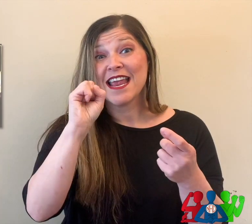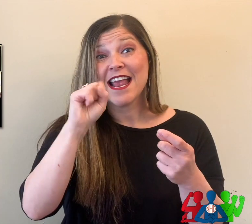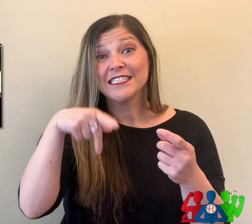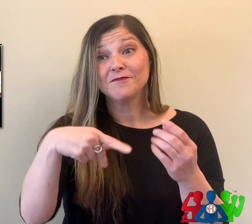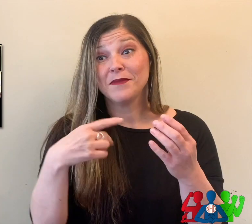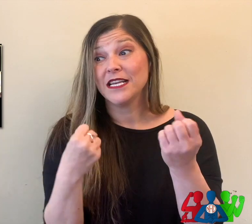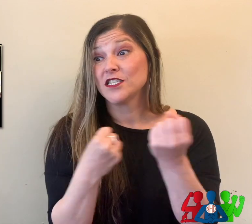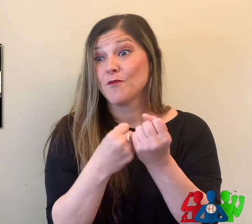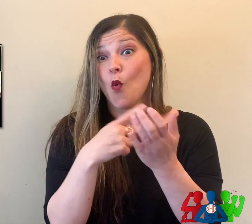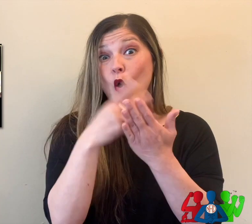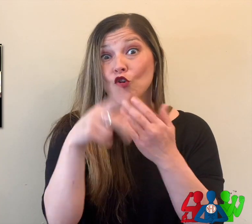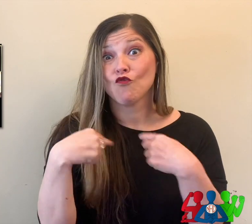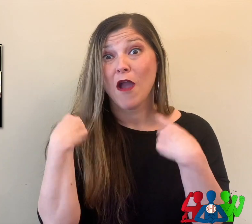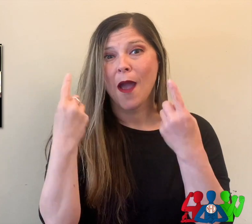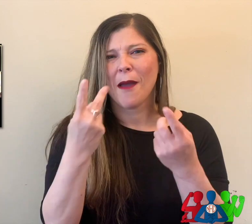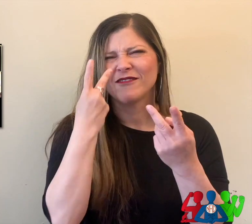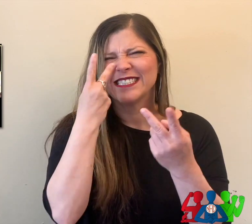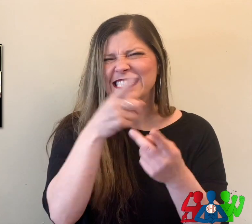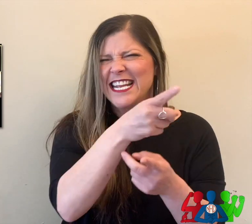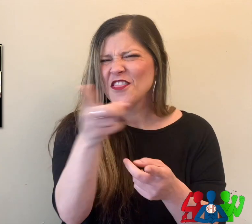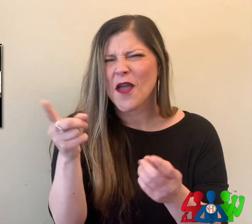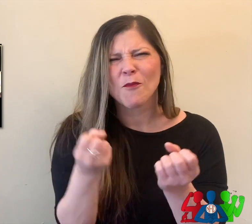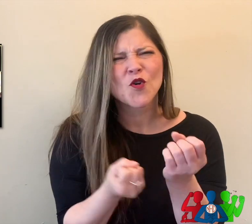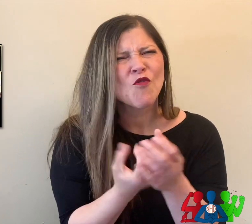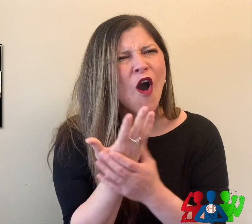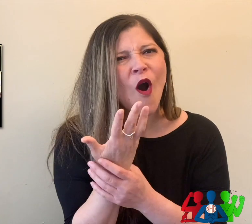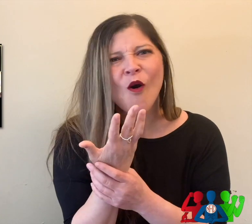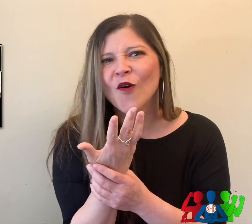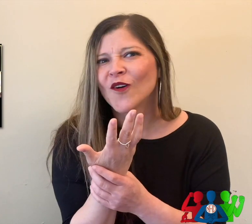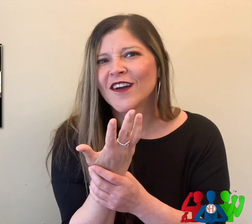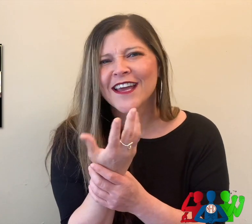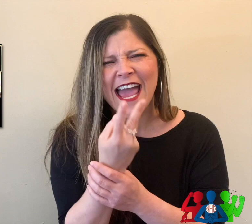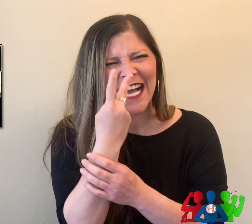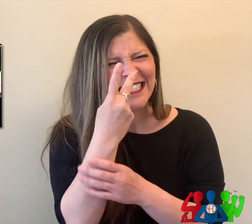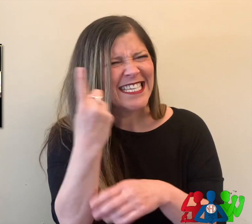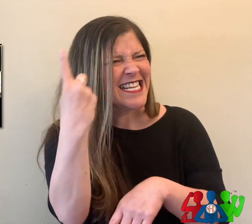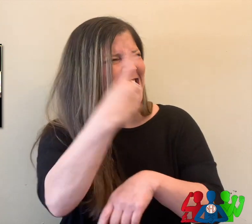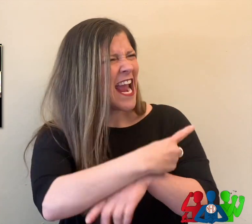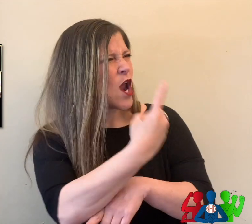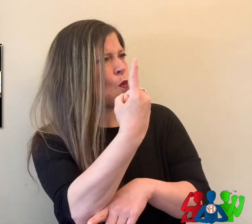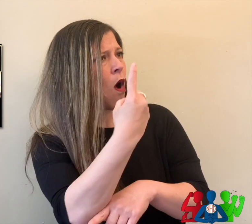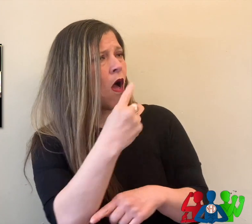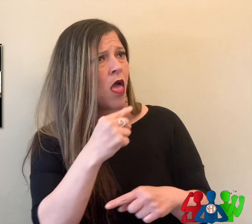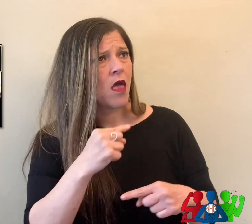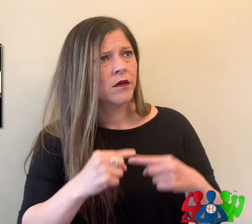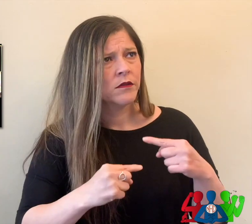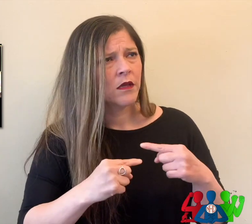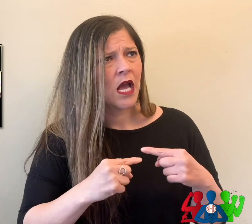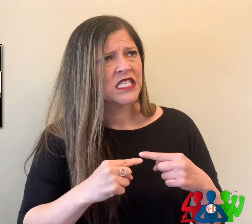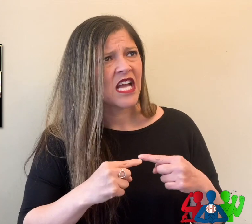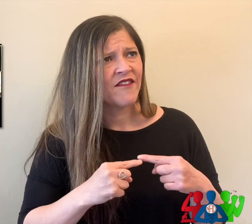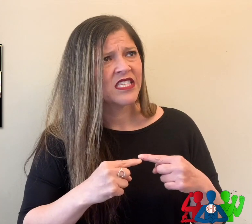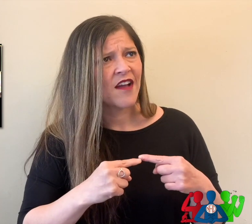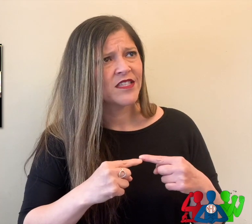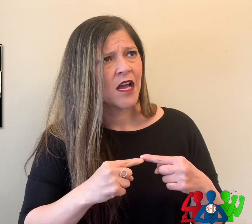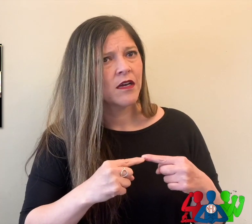different people in that time. Through the ESP support program that I've seen, these students